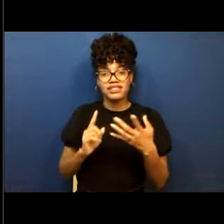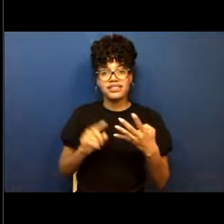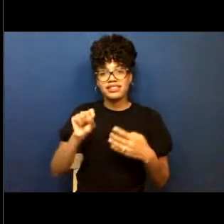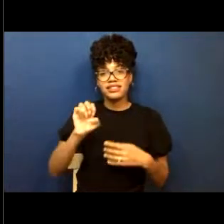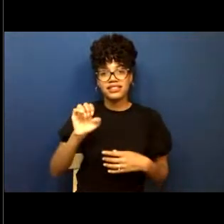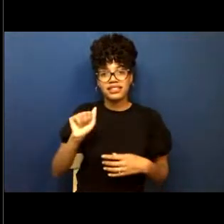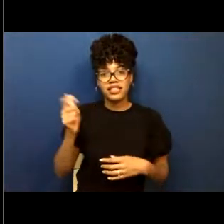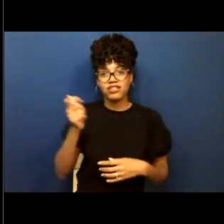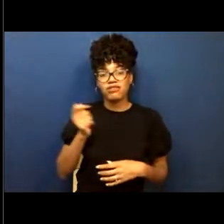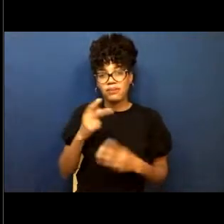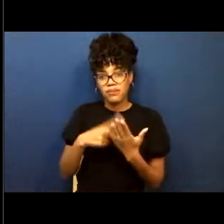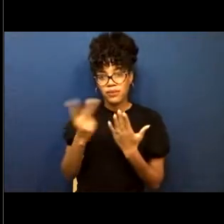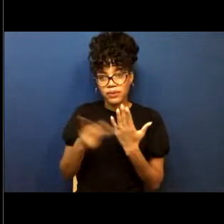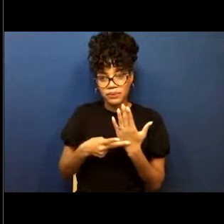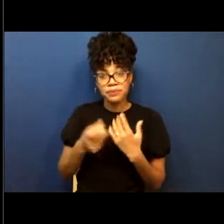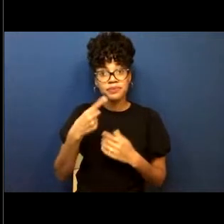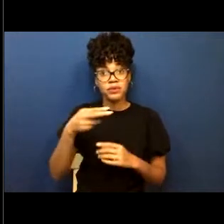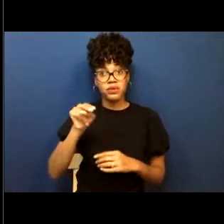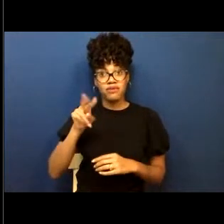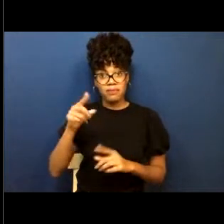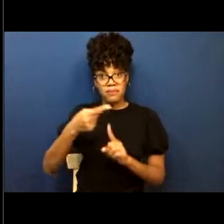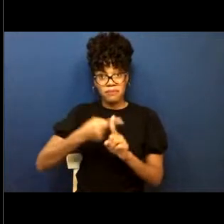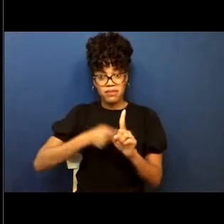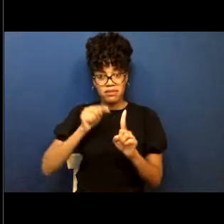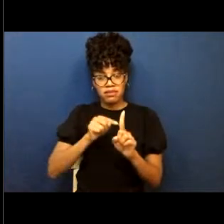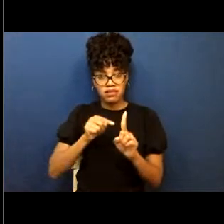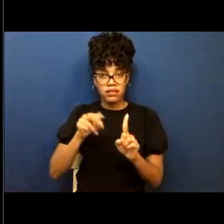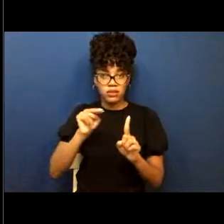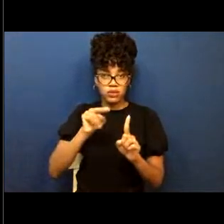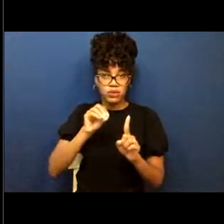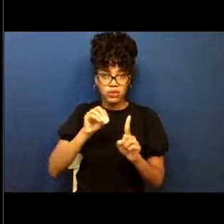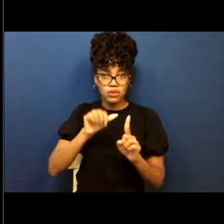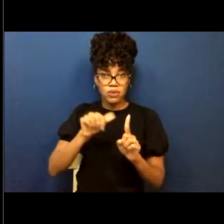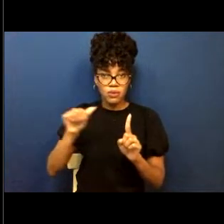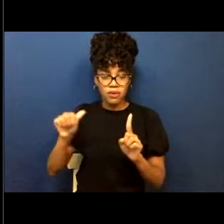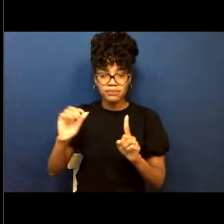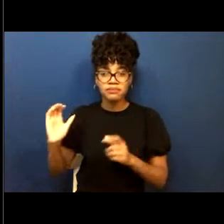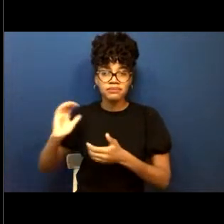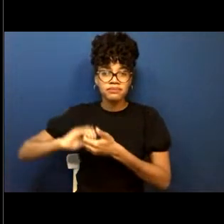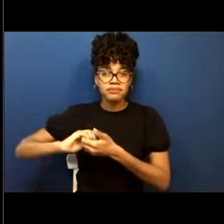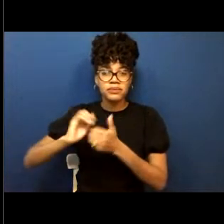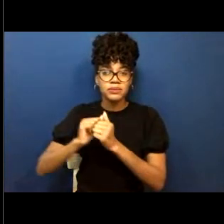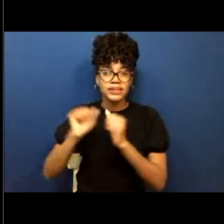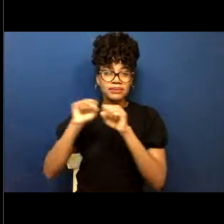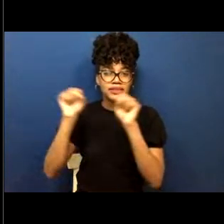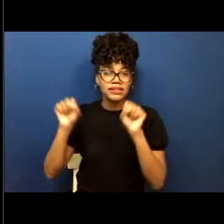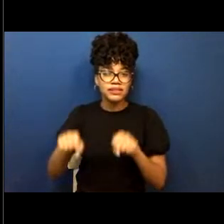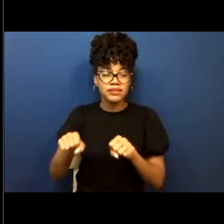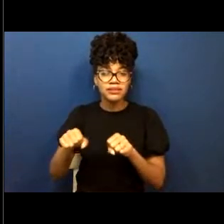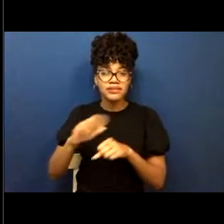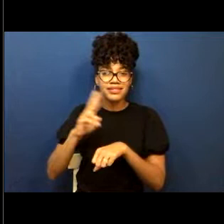The National Oceanic and Atmospheric Administration or NOAA is partnering with the Smithsonian's National Air and Space Museum